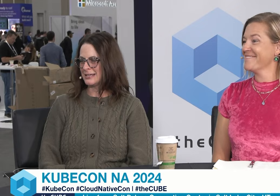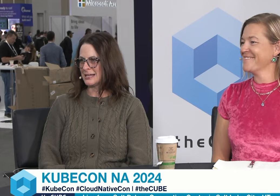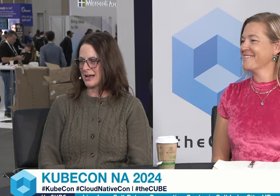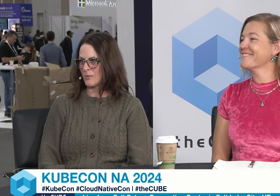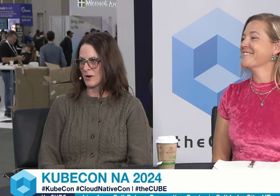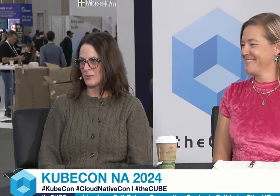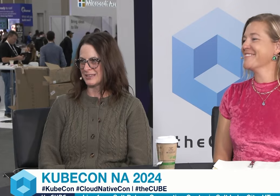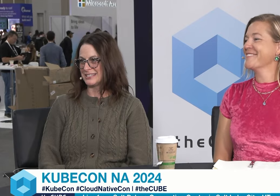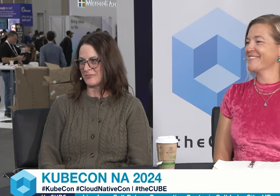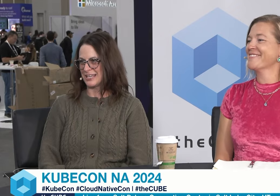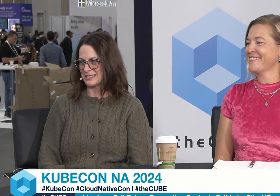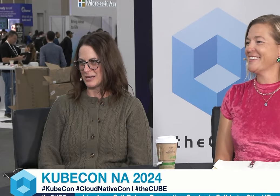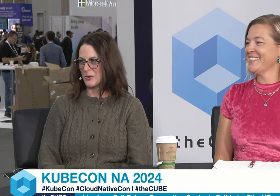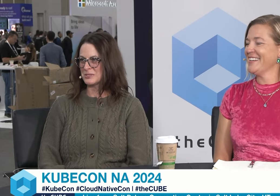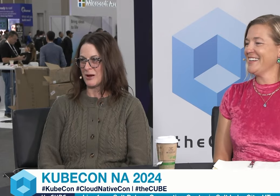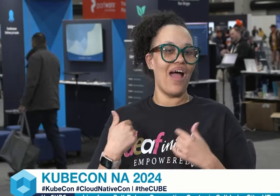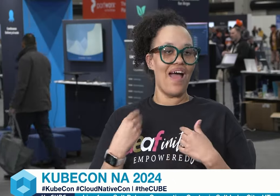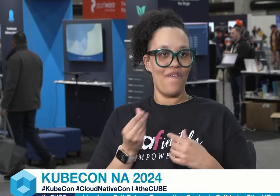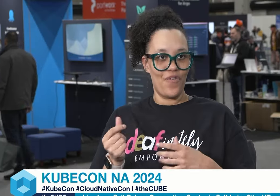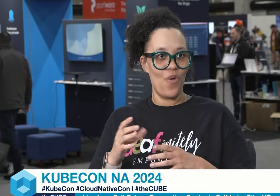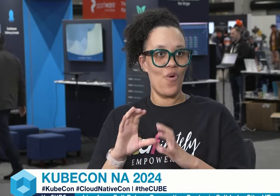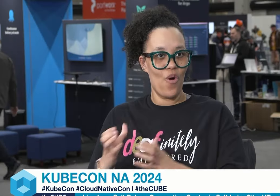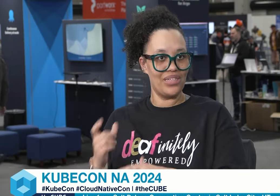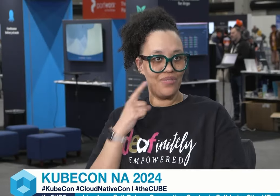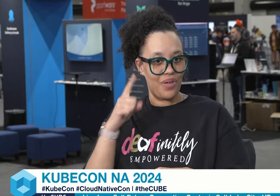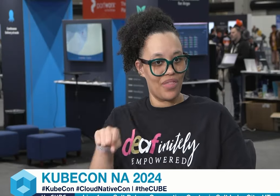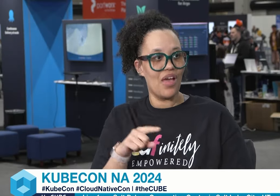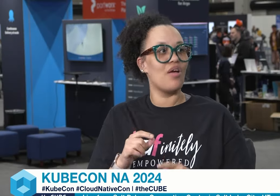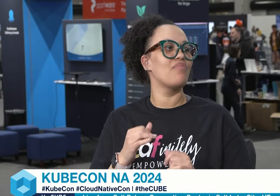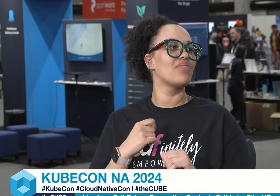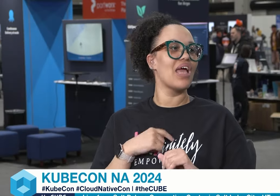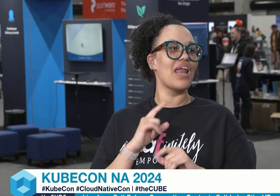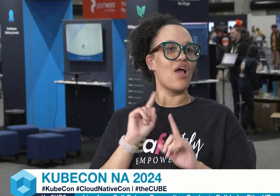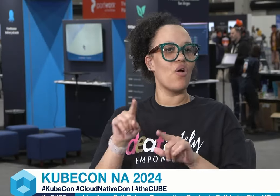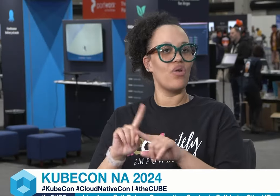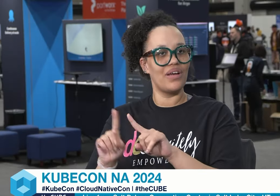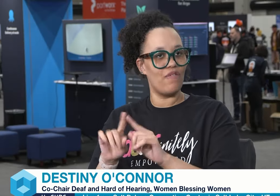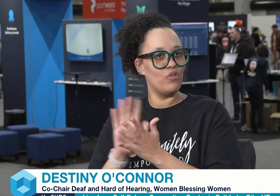and I work with deaf kids, so I mentioned that before. I have a few organizations for them